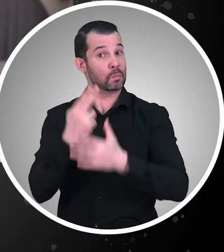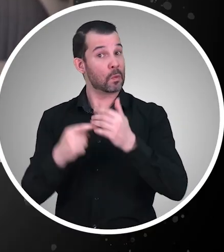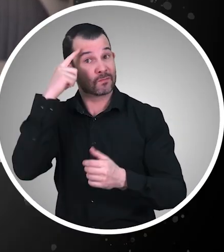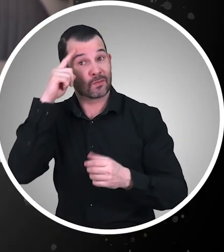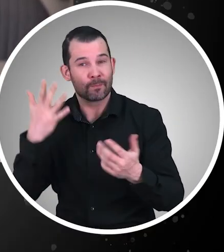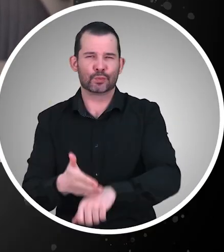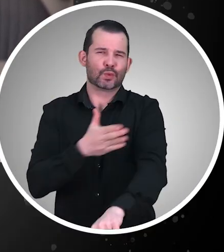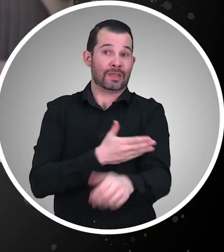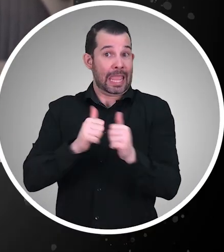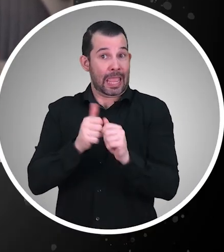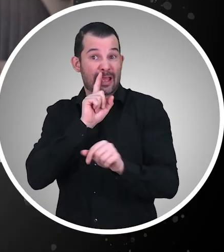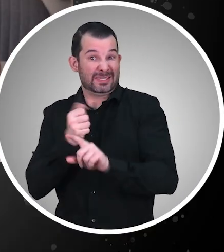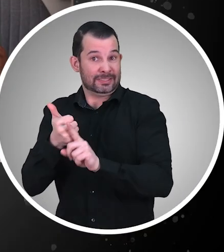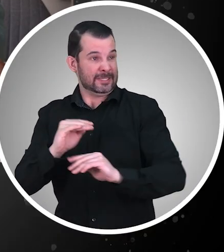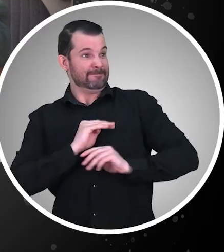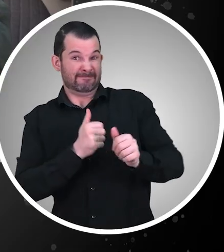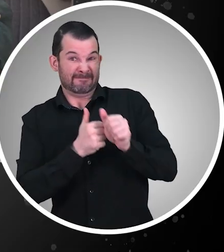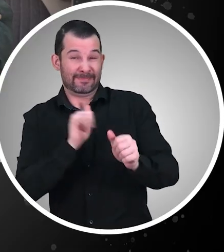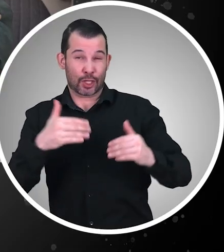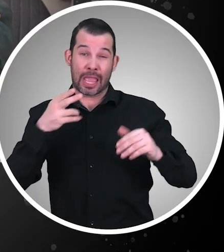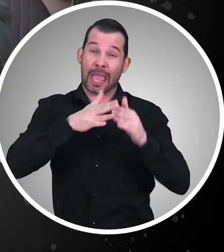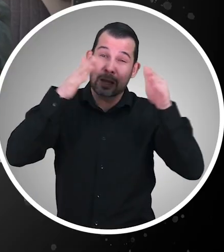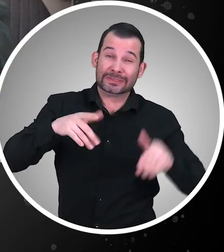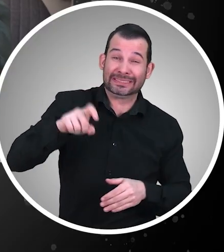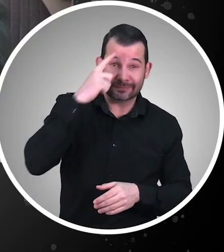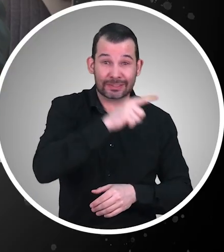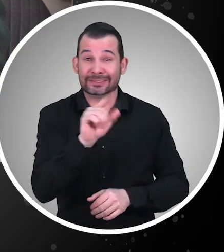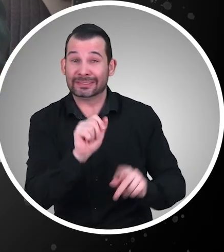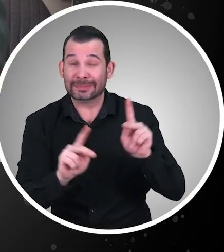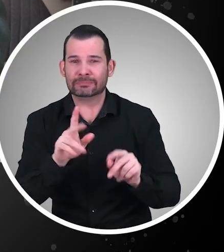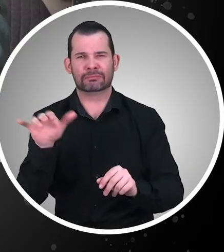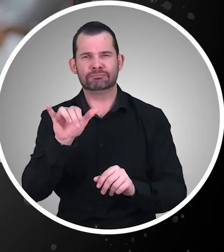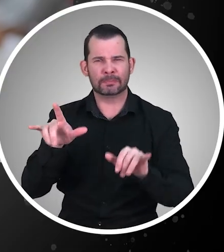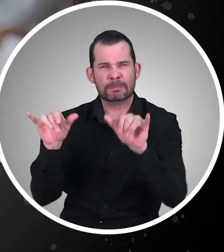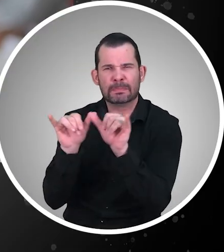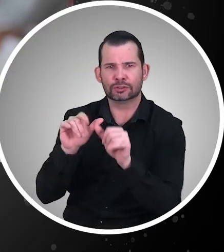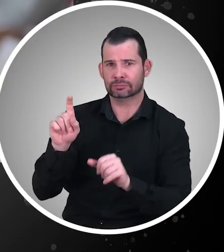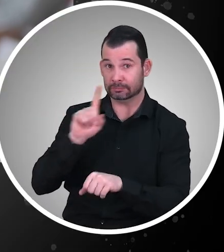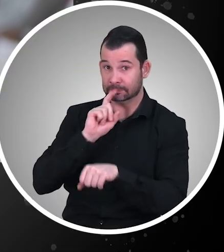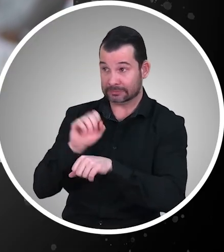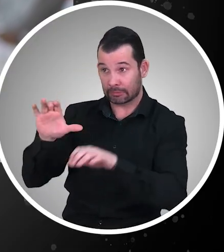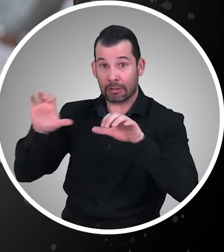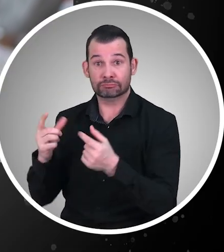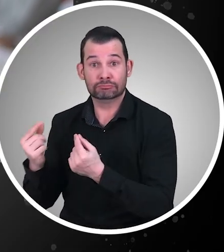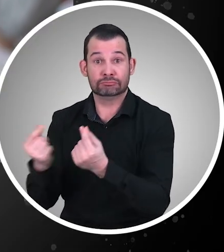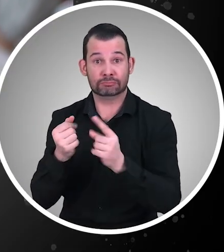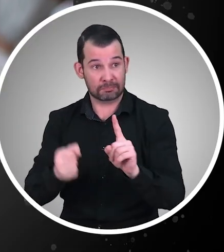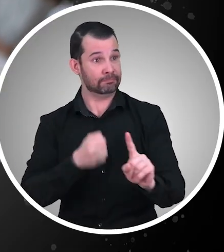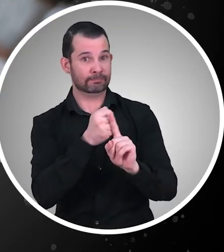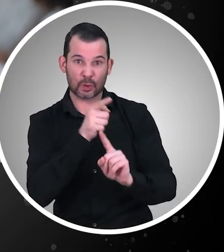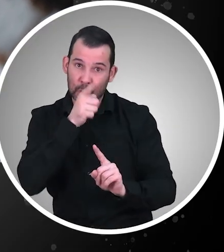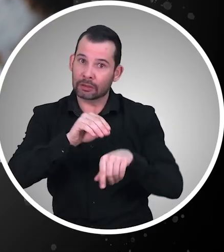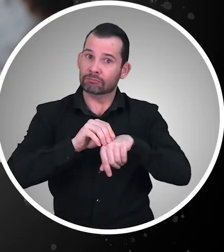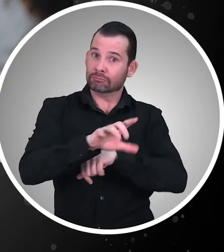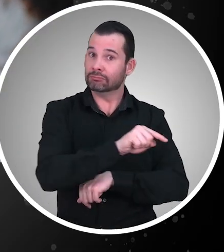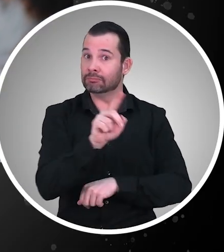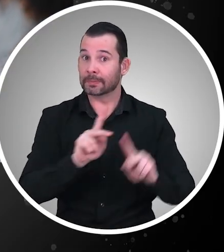Both to improve how it is meeting the housing needs of people with disabilities, and to measure whether its actions are making a real difference